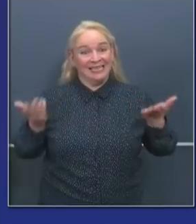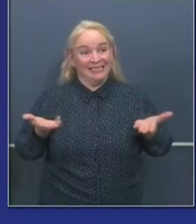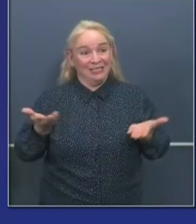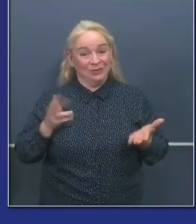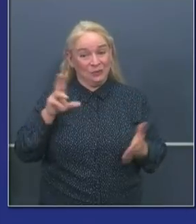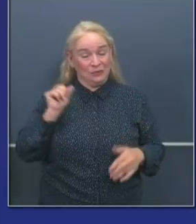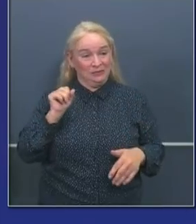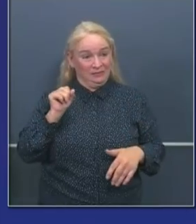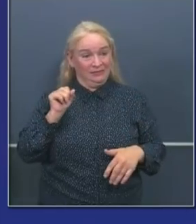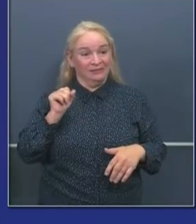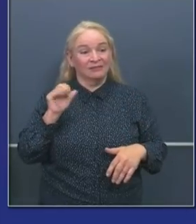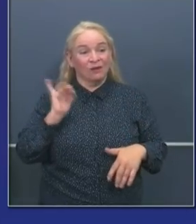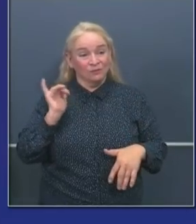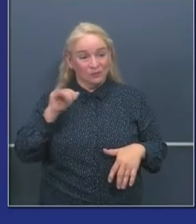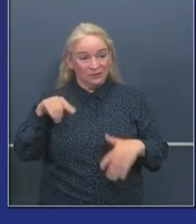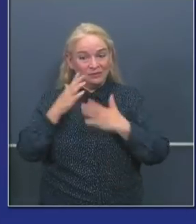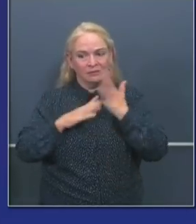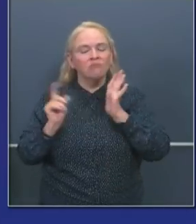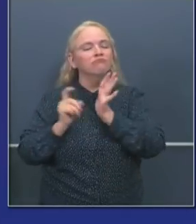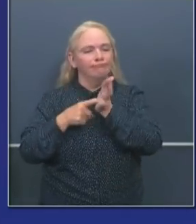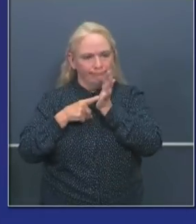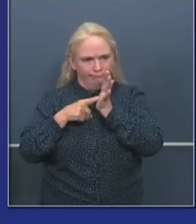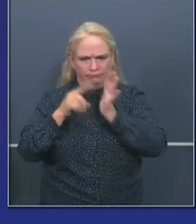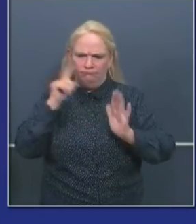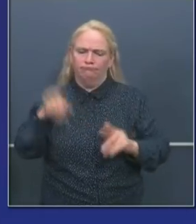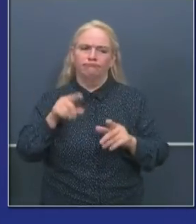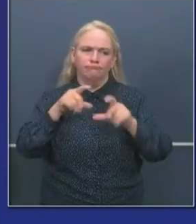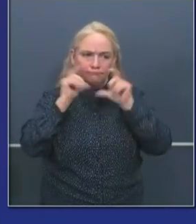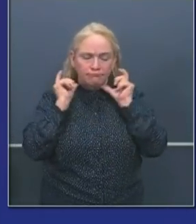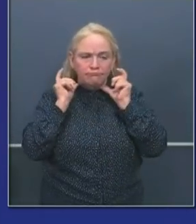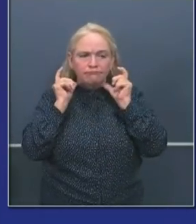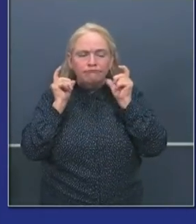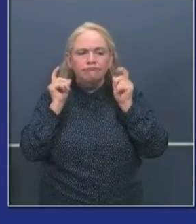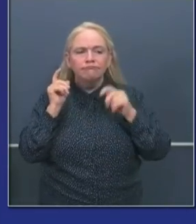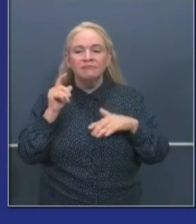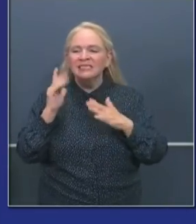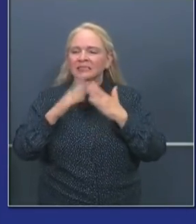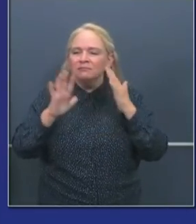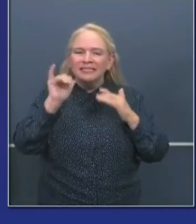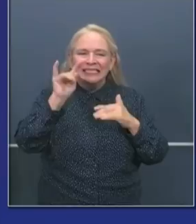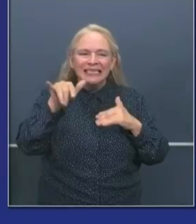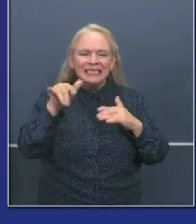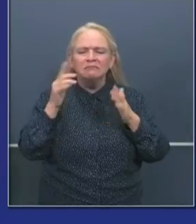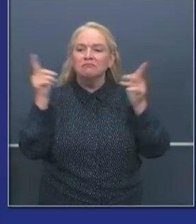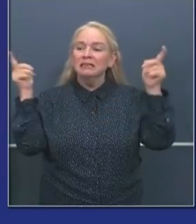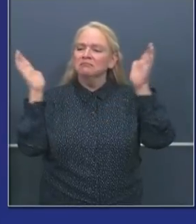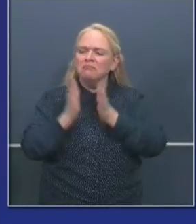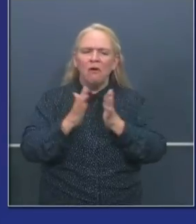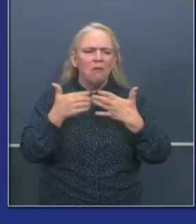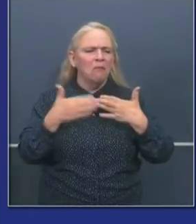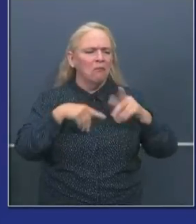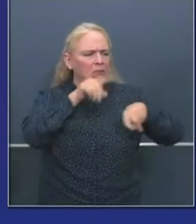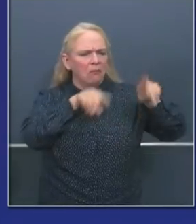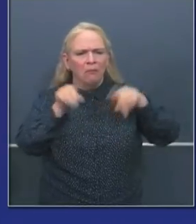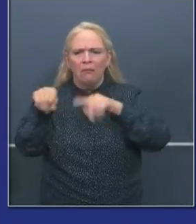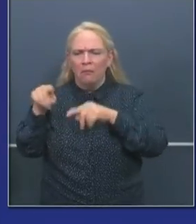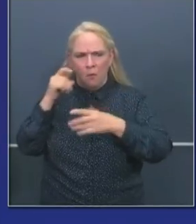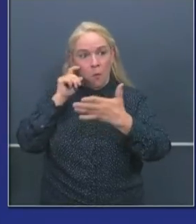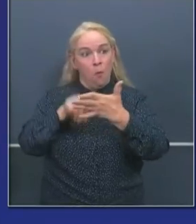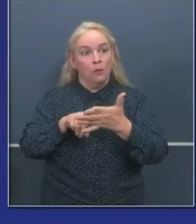AND MITIGATION OF THE SPREAD OF COVID-19 AND ITS VIRUS. STATES THAT HAVE ALSO MANDATED